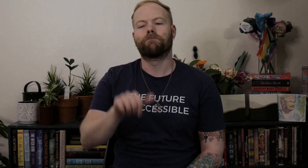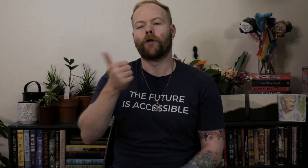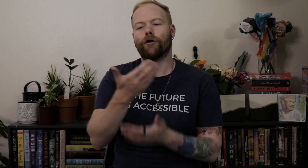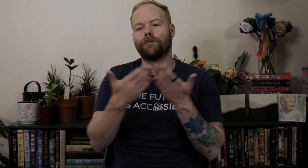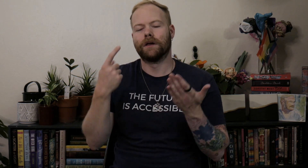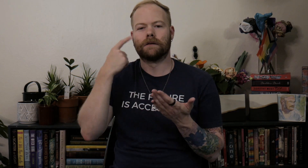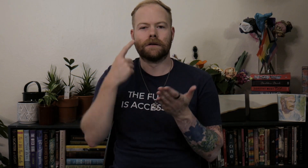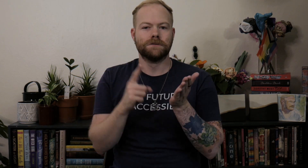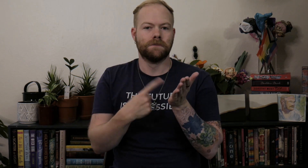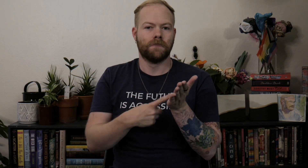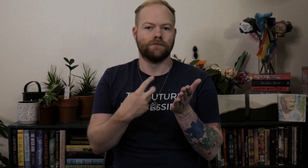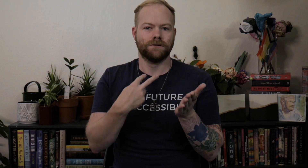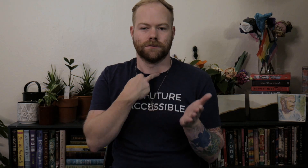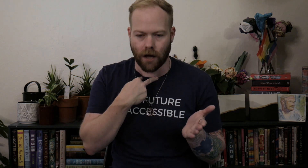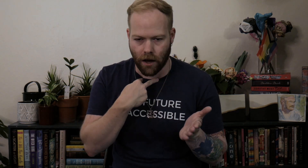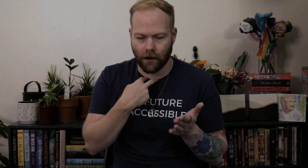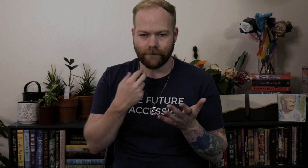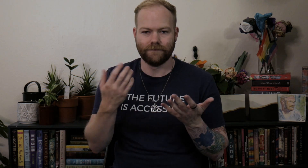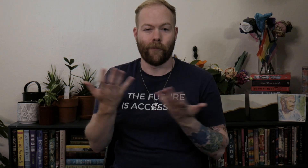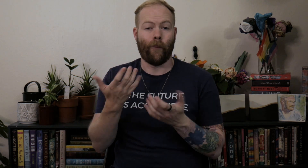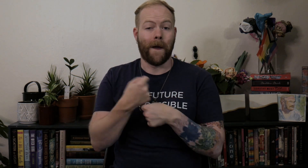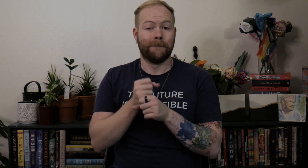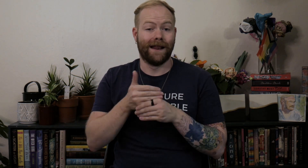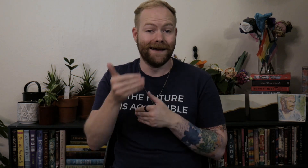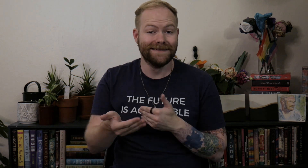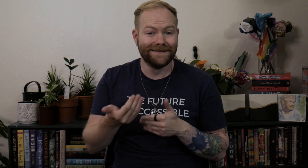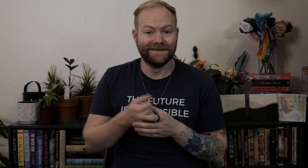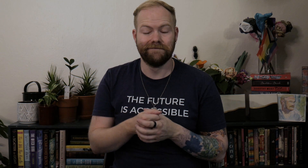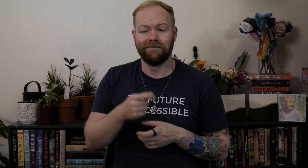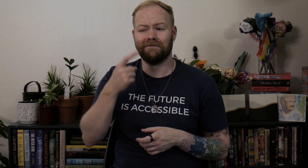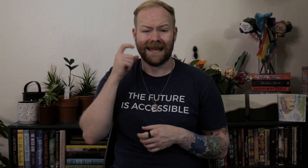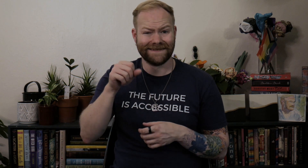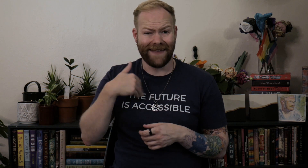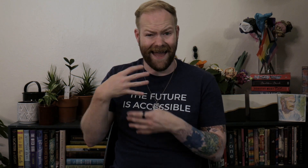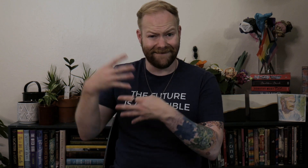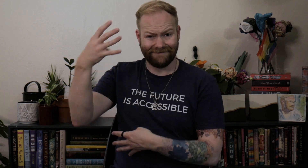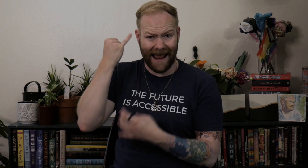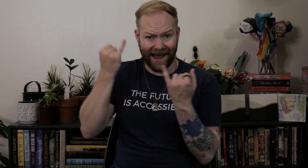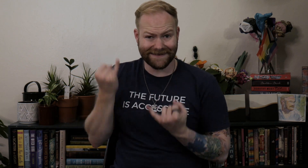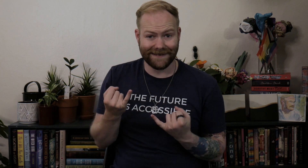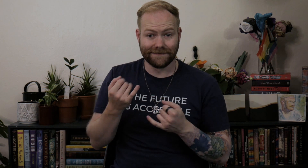Another thing I think I sometimes get stuck on is what to make next, because I do have a whole list of ideas!